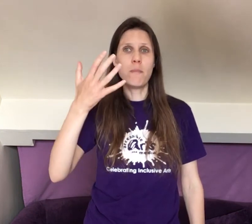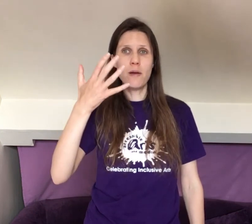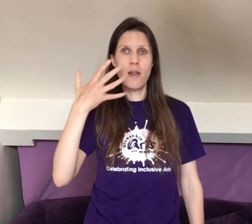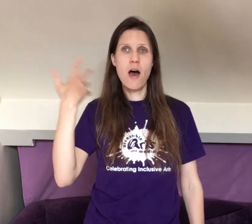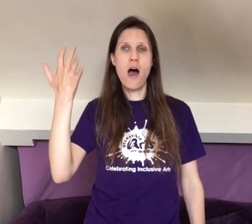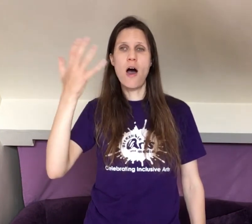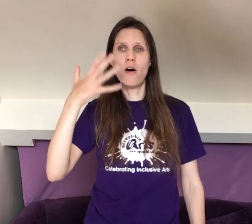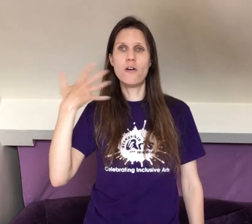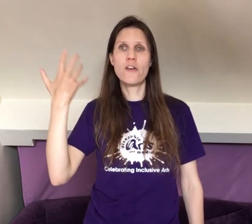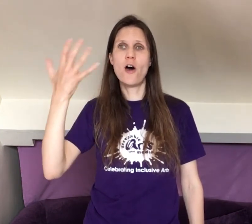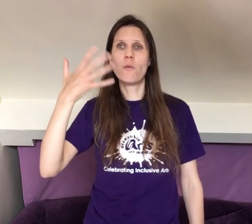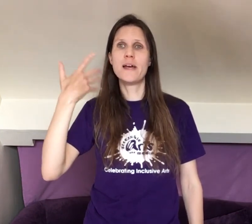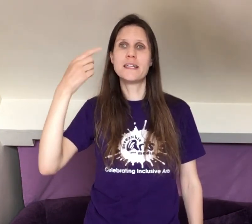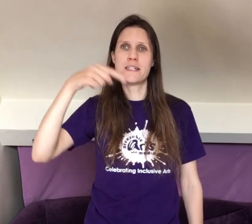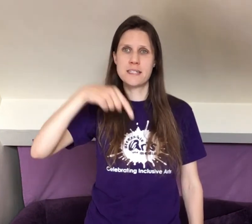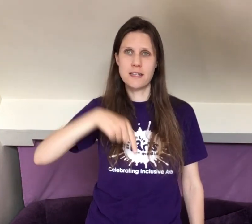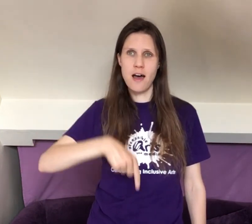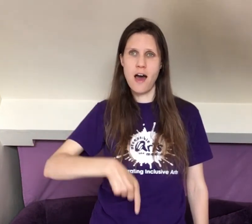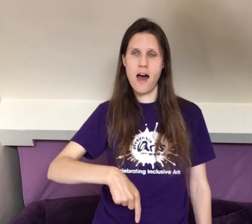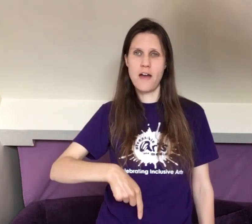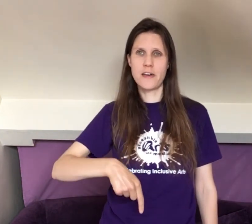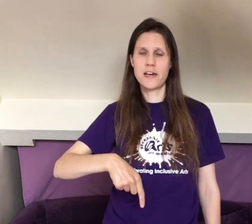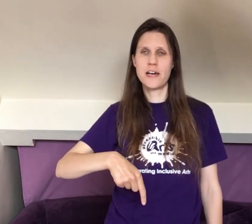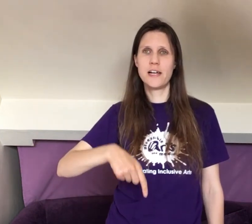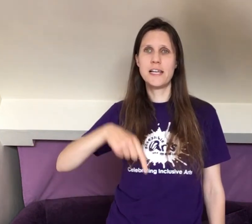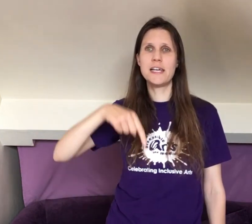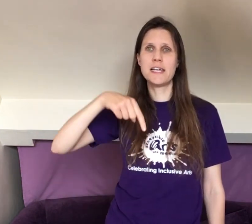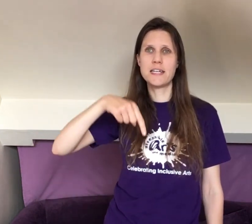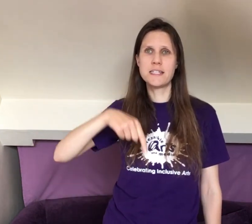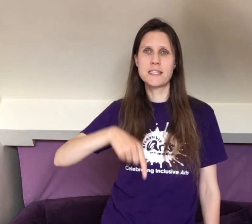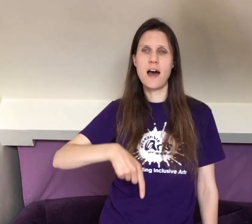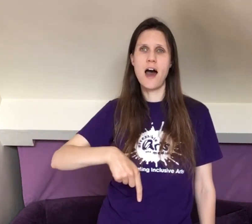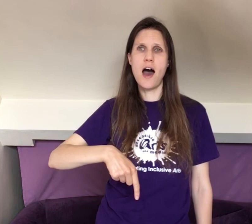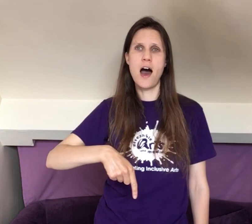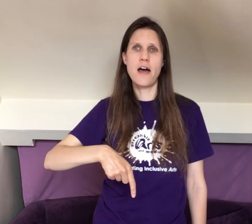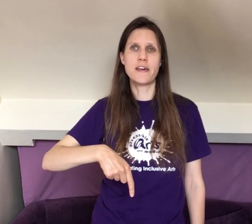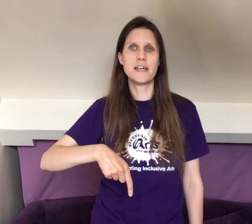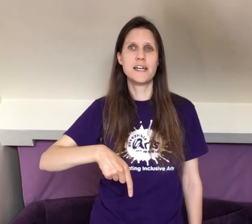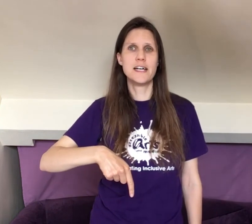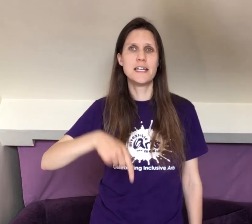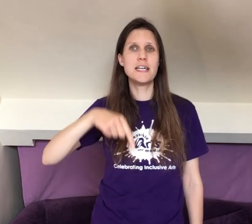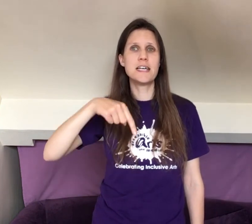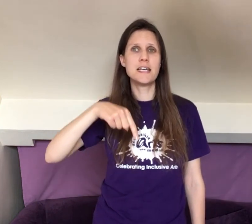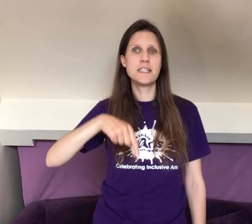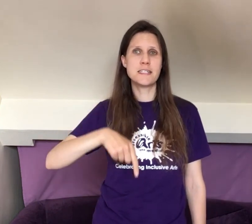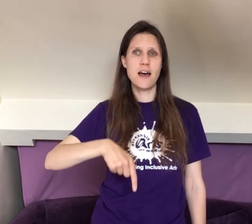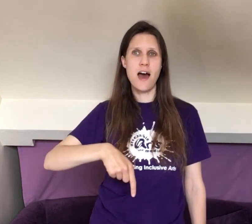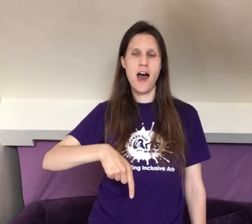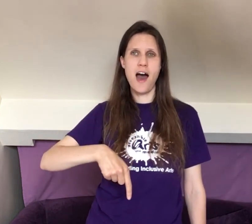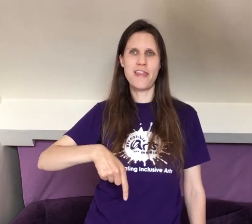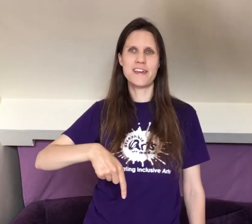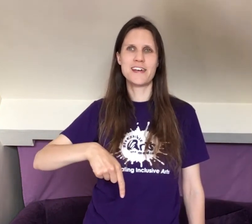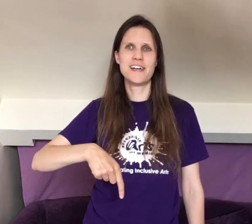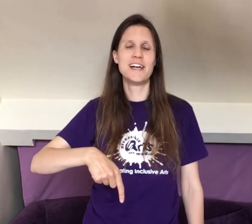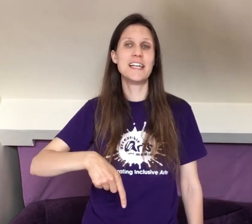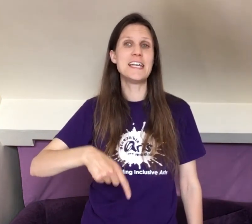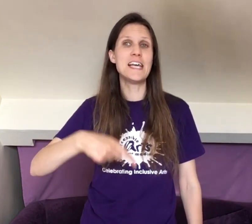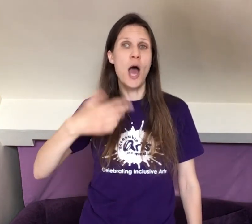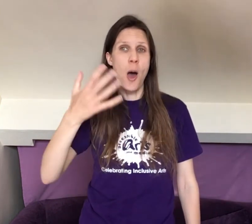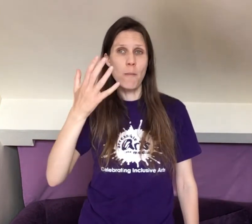Blow the wind southerly, southerly, southerly,